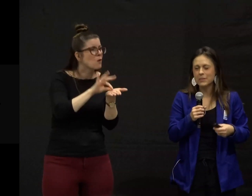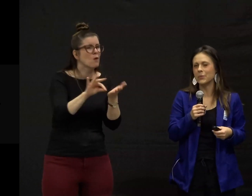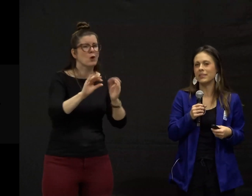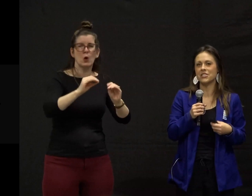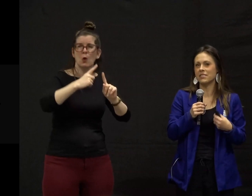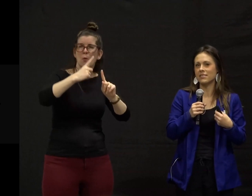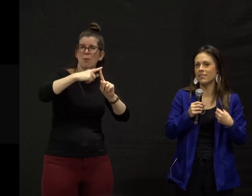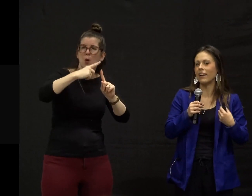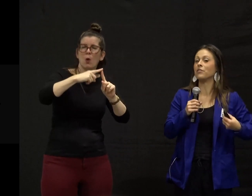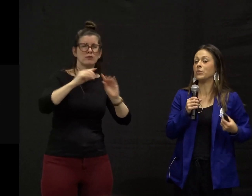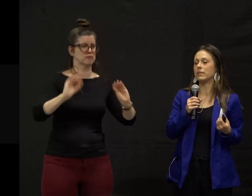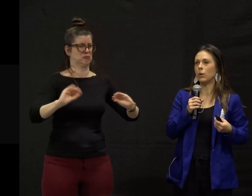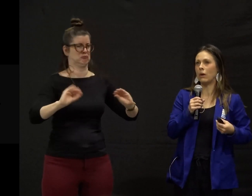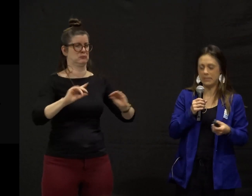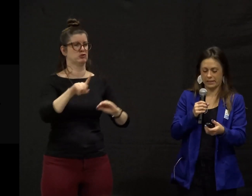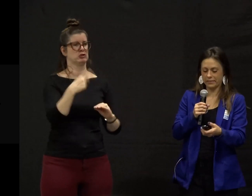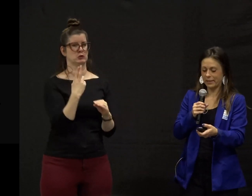we just kind of use it qualitatively.